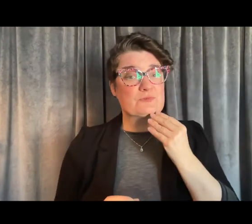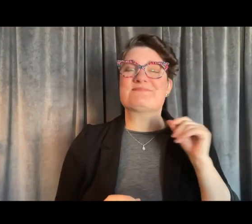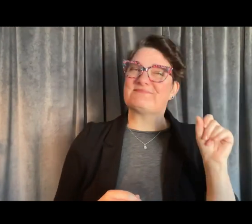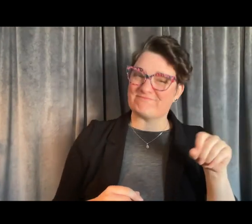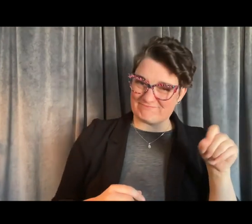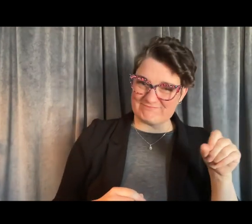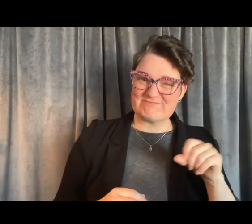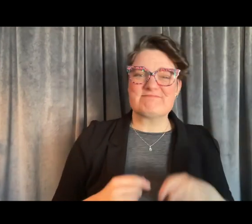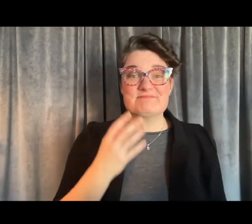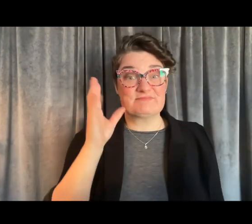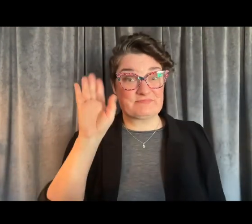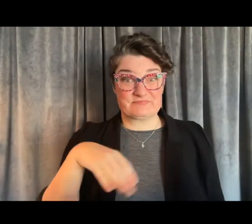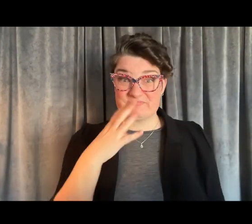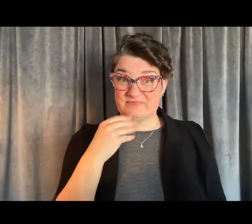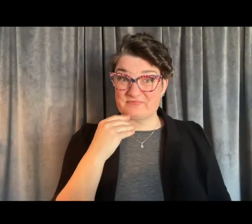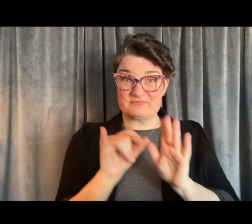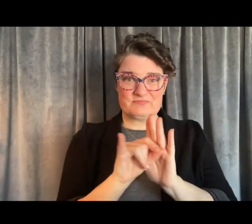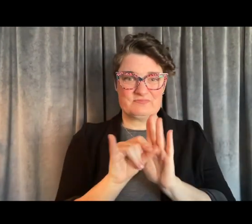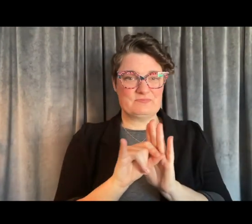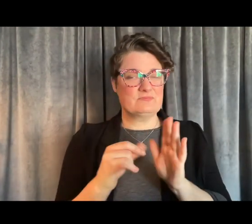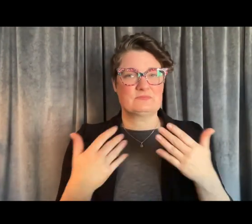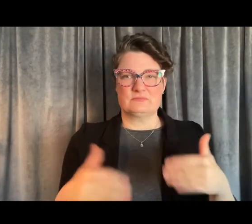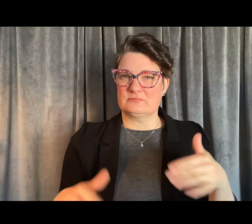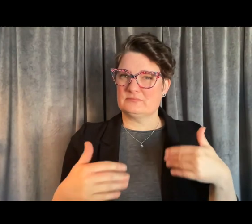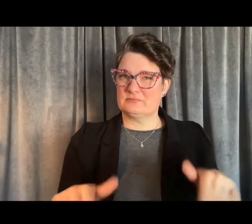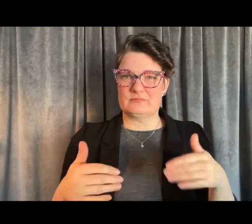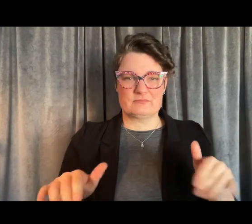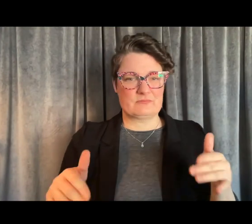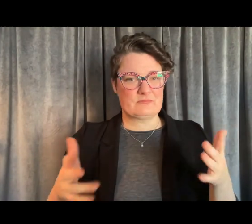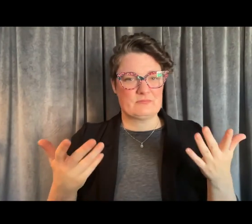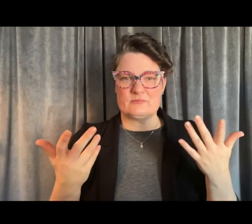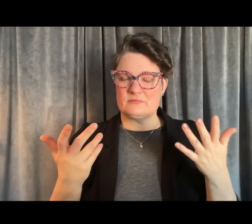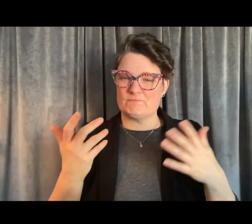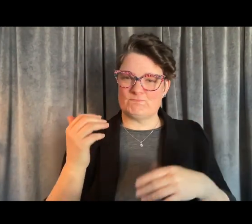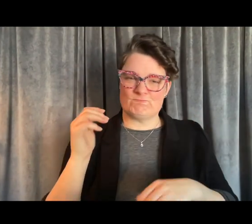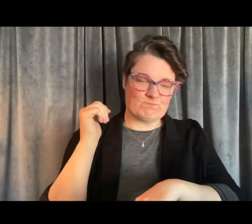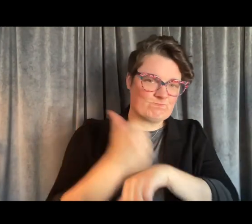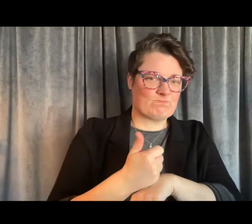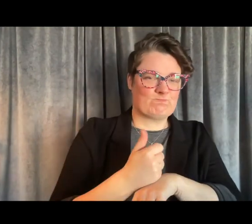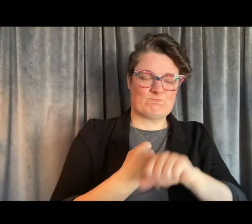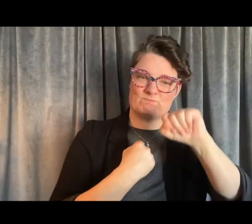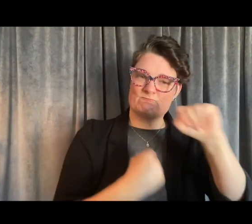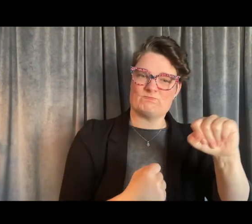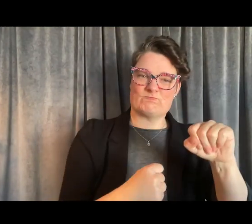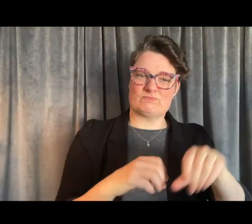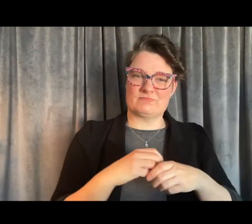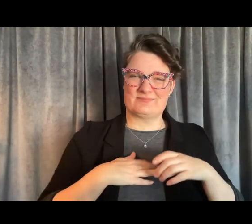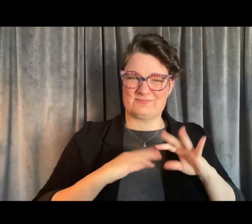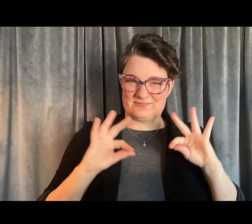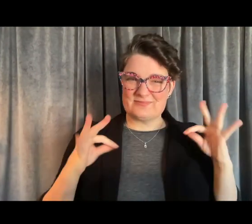Socket: Sure, yeah. Jewish identity was definitely a center of life in my family growing up cuz I